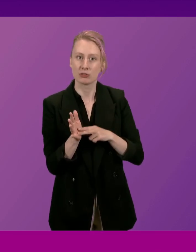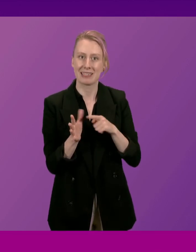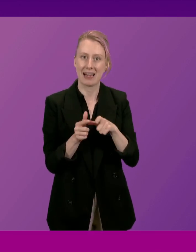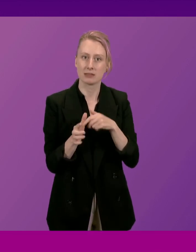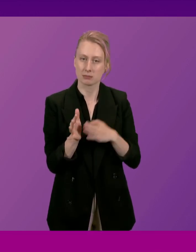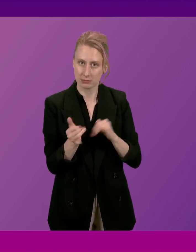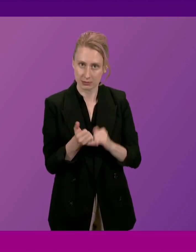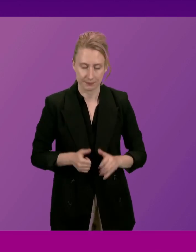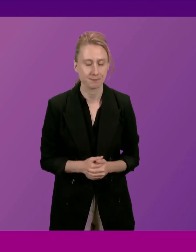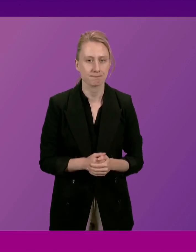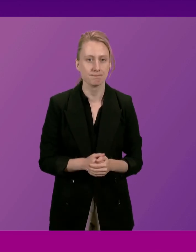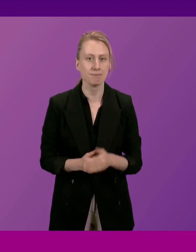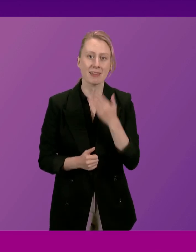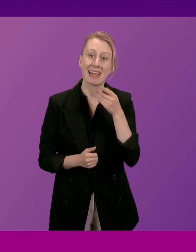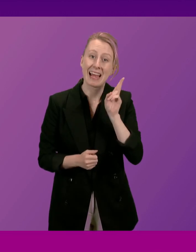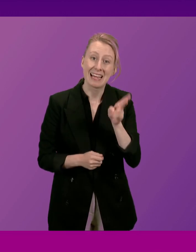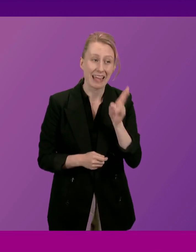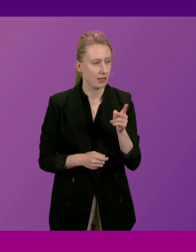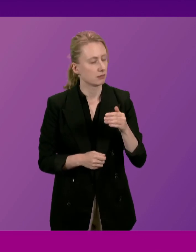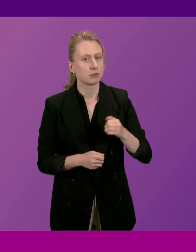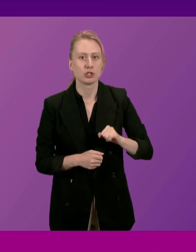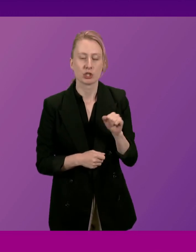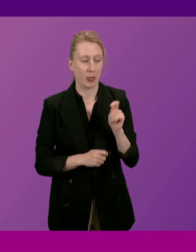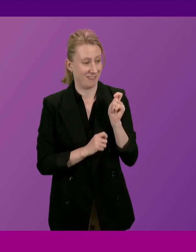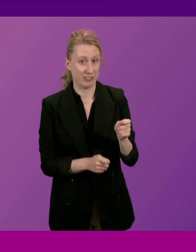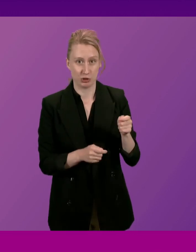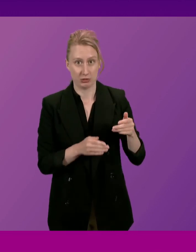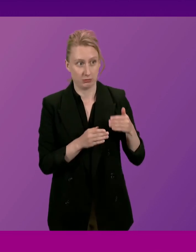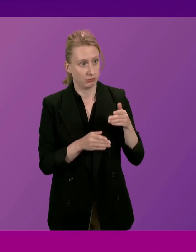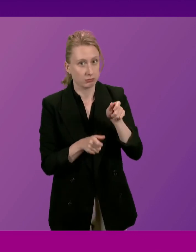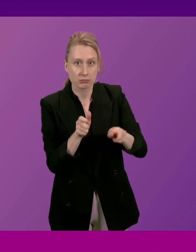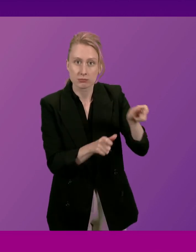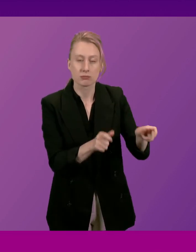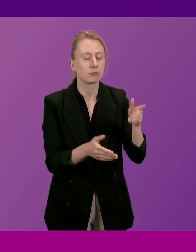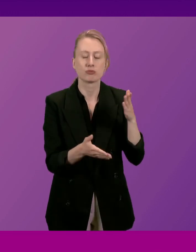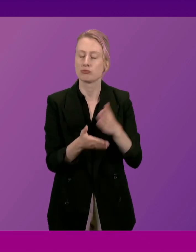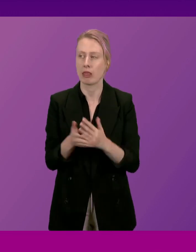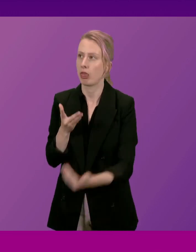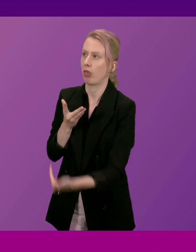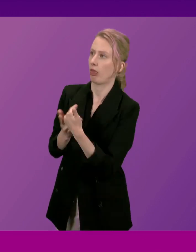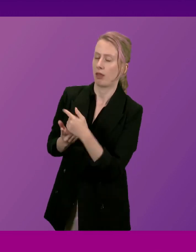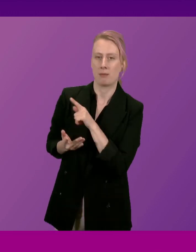Once again, Scotland’s fishers have been utterly betrayed by a Westminster Government in